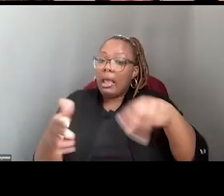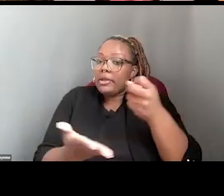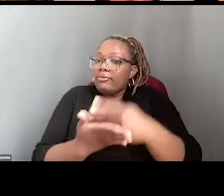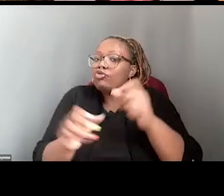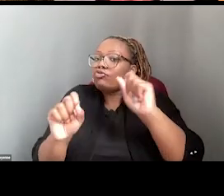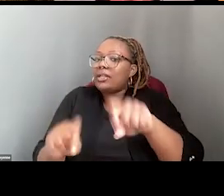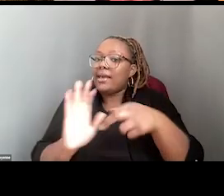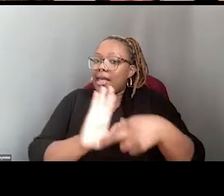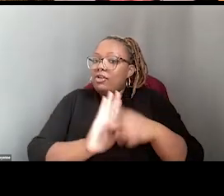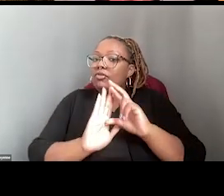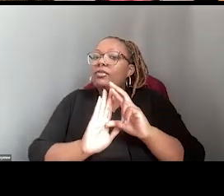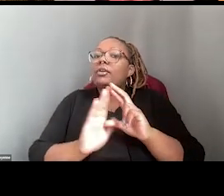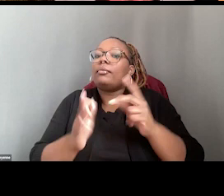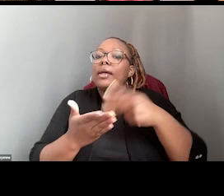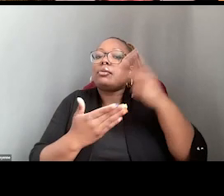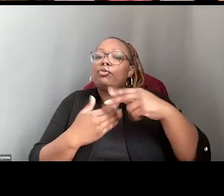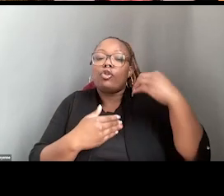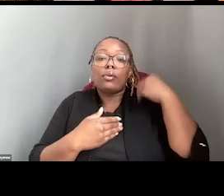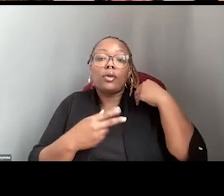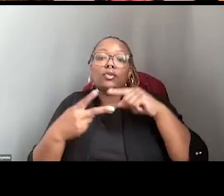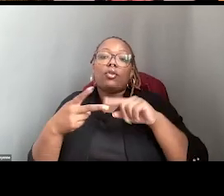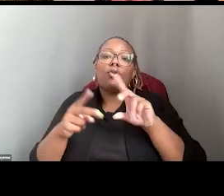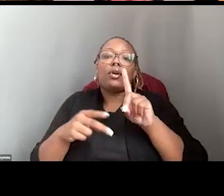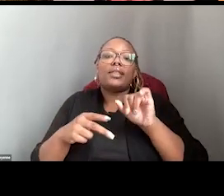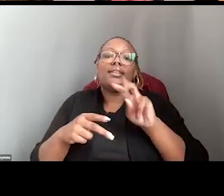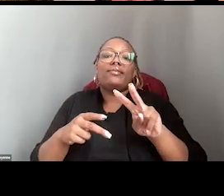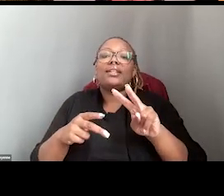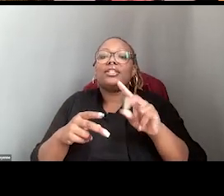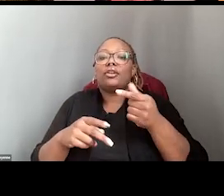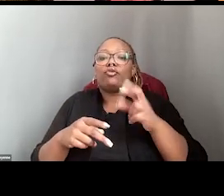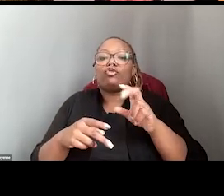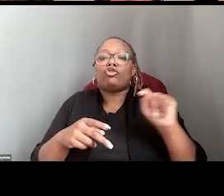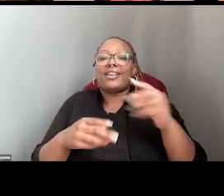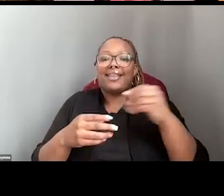or the Division of Grants and Agreements. The next one is a very important one.